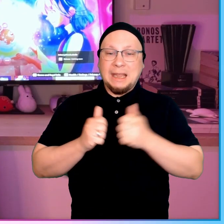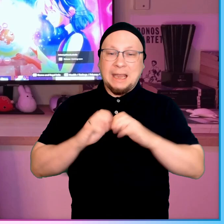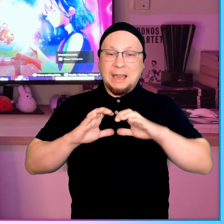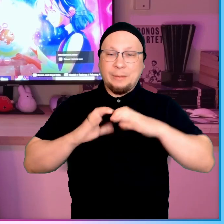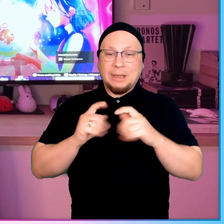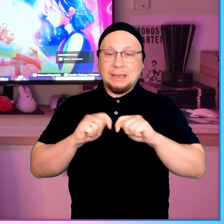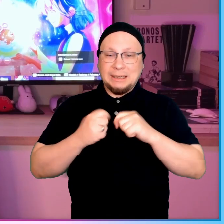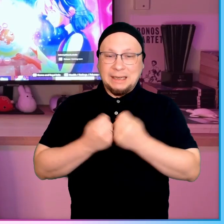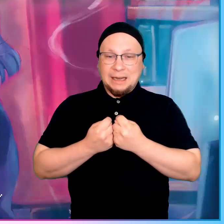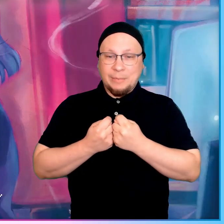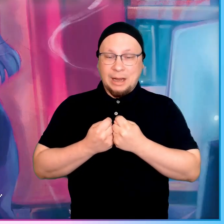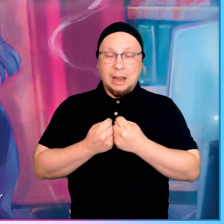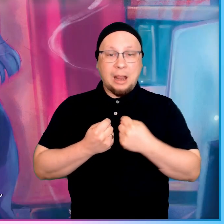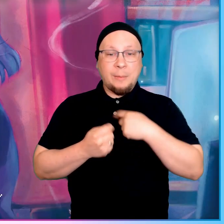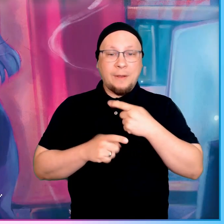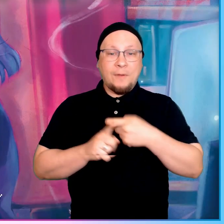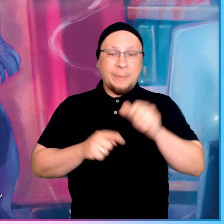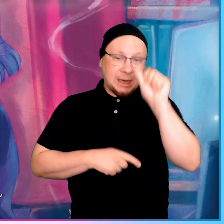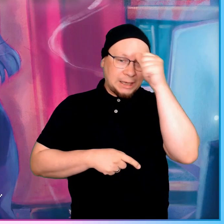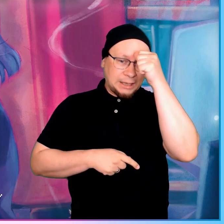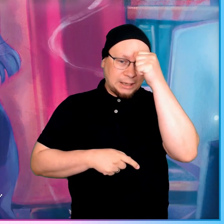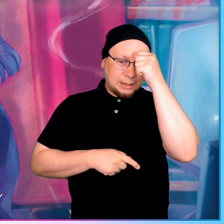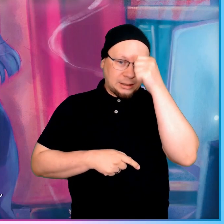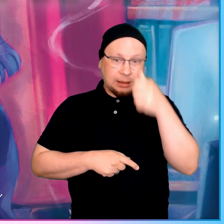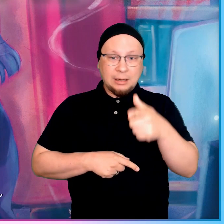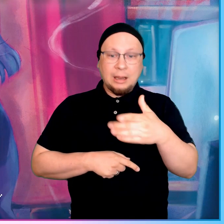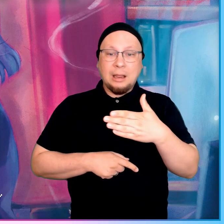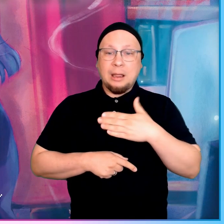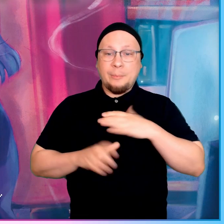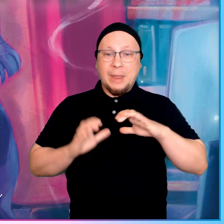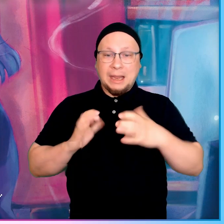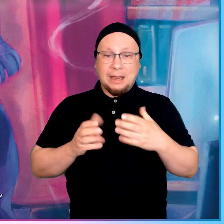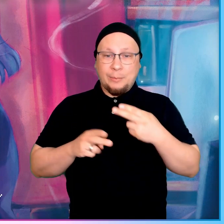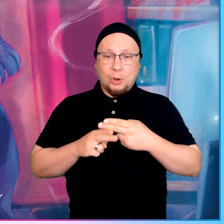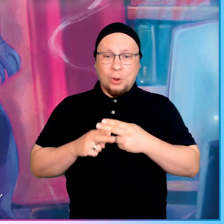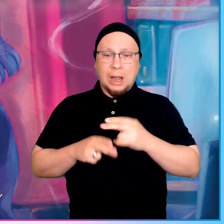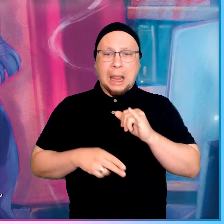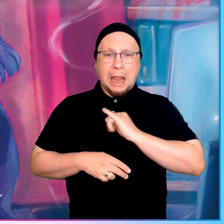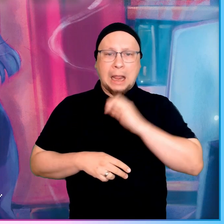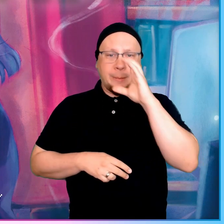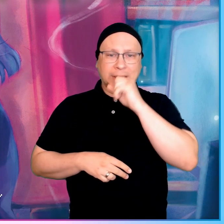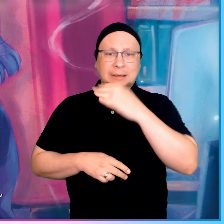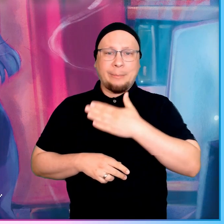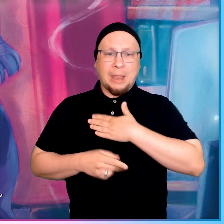based out of India called IMissMyFriends Studio. We’re working on our first title, Fishbowl.